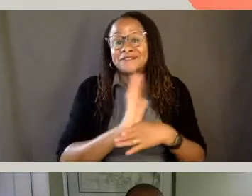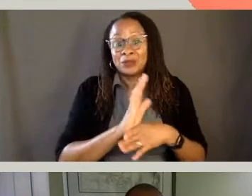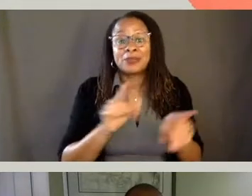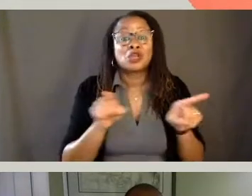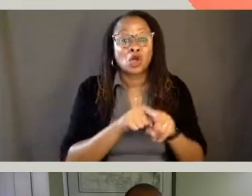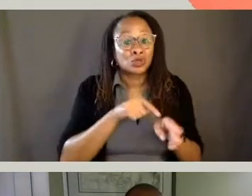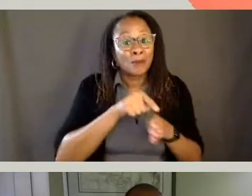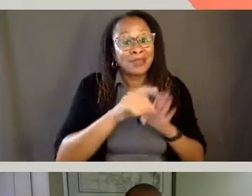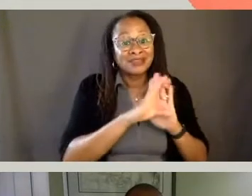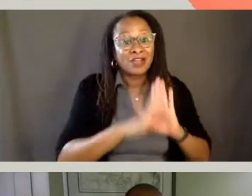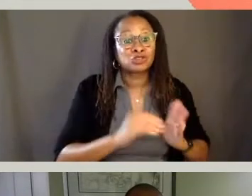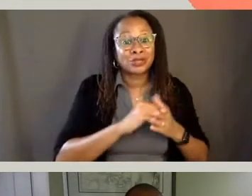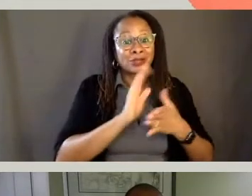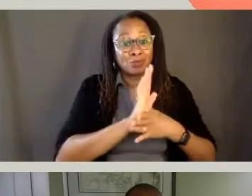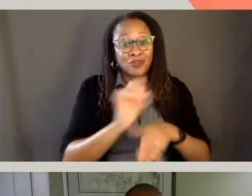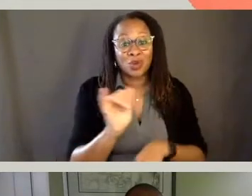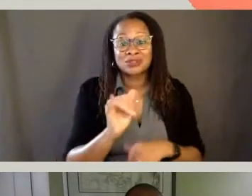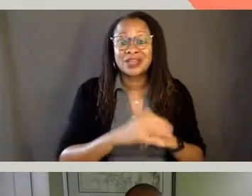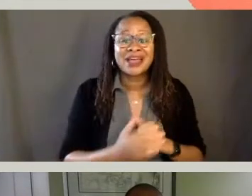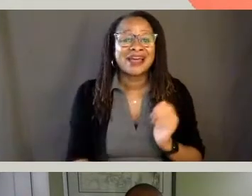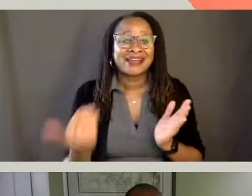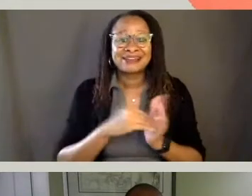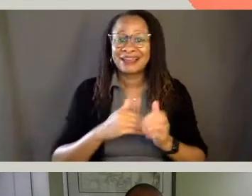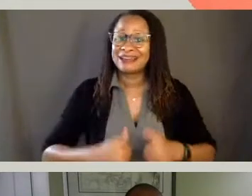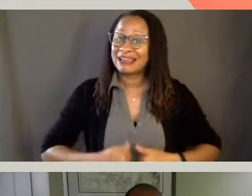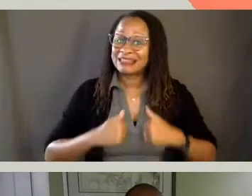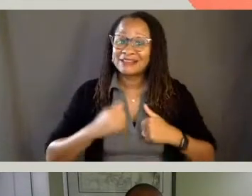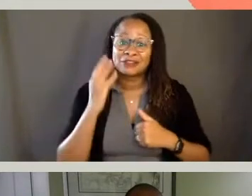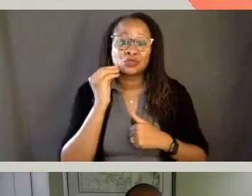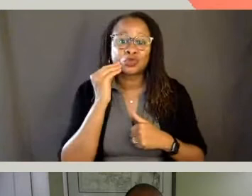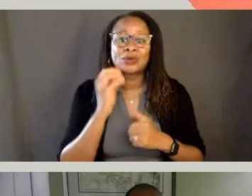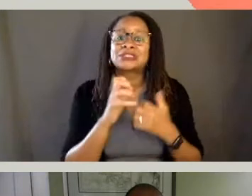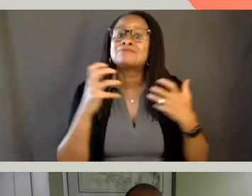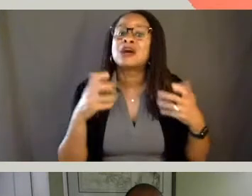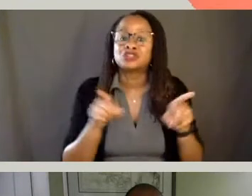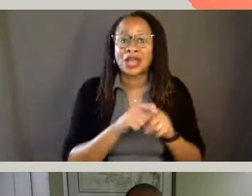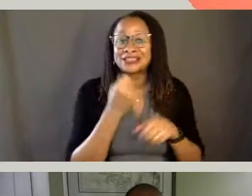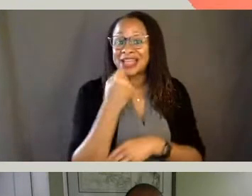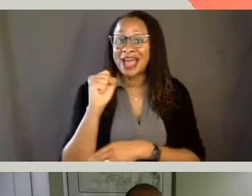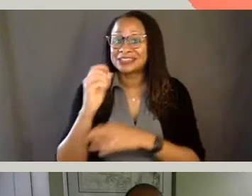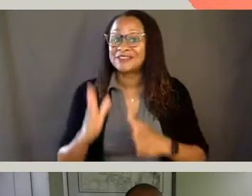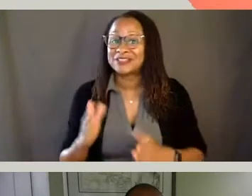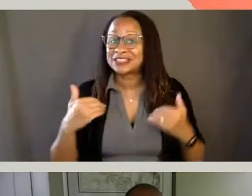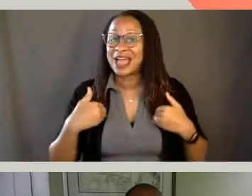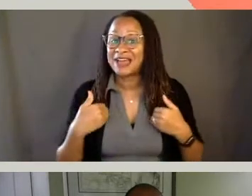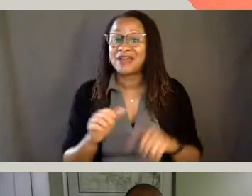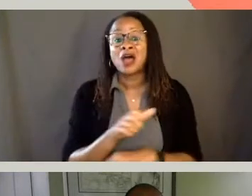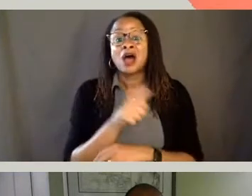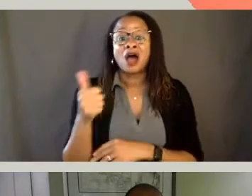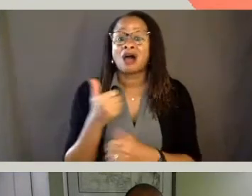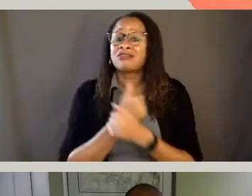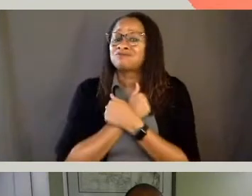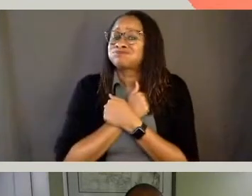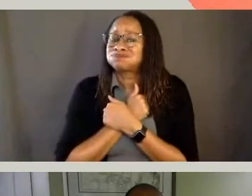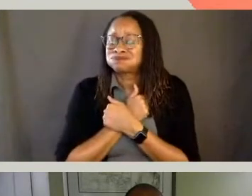And again, he's lived the story as much as the activities have. And our other beloved experts, one of them, I think, popped on there,